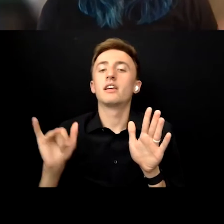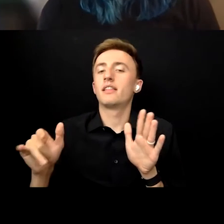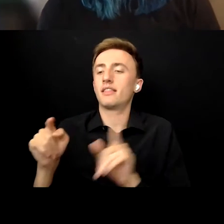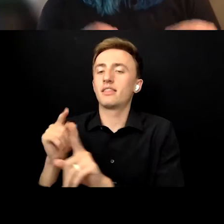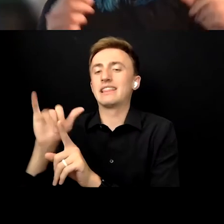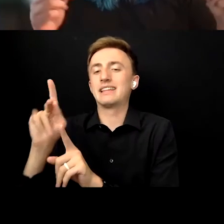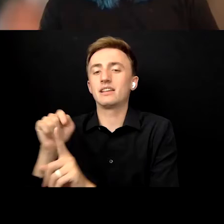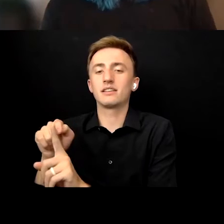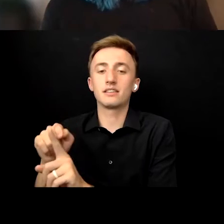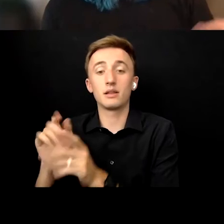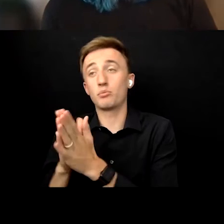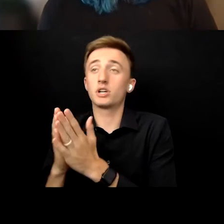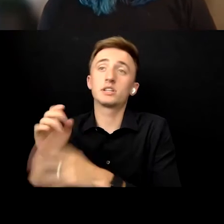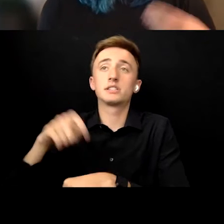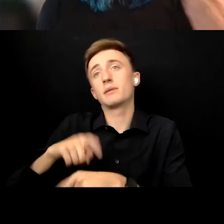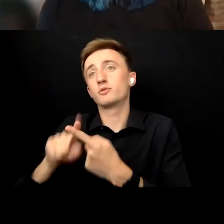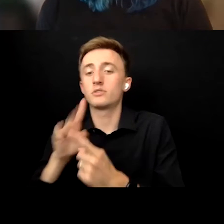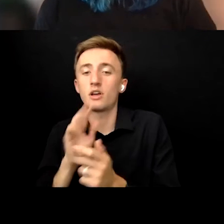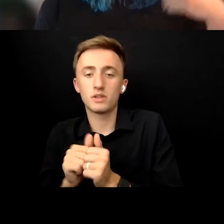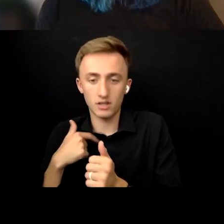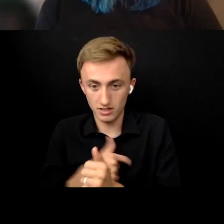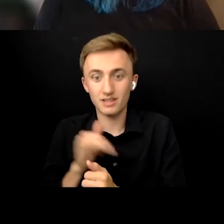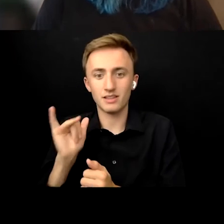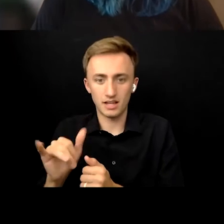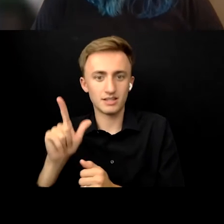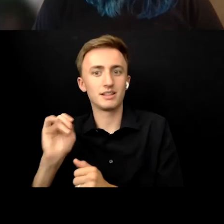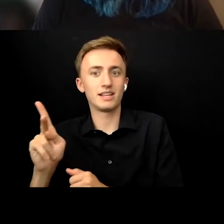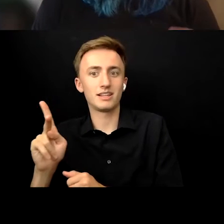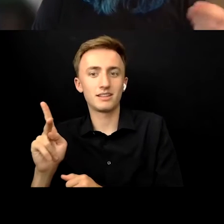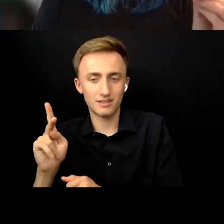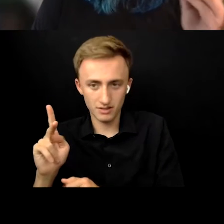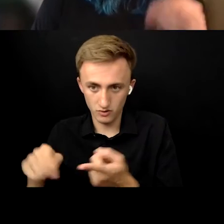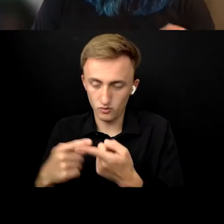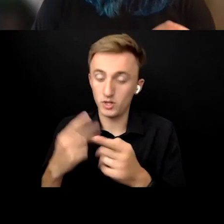talk with us," the accessible name of the link that will be communicated when a user focuses